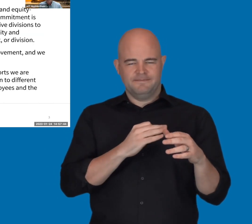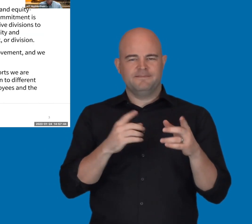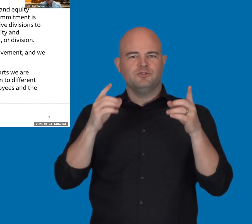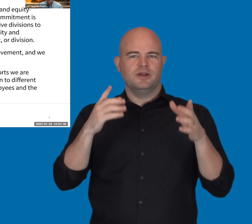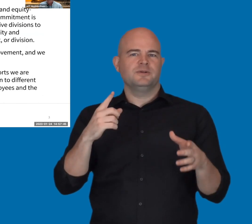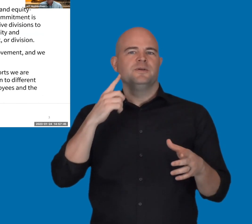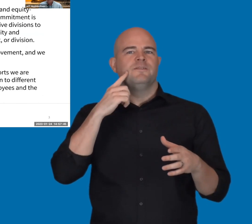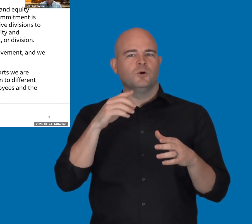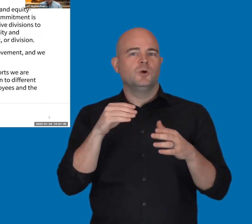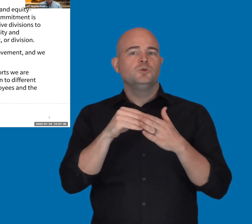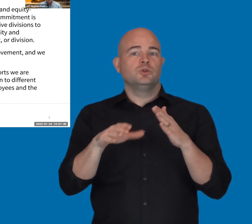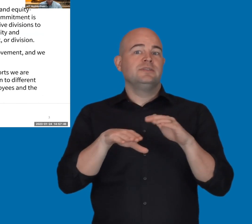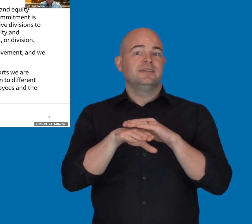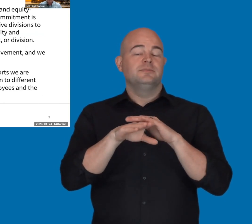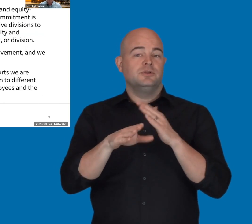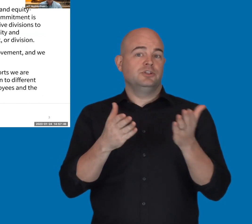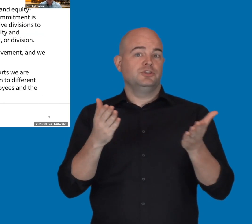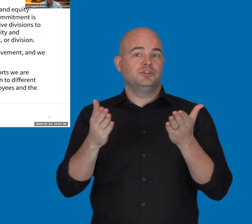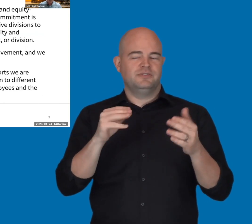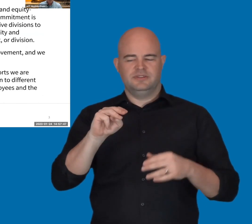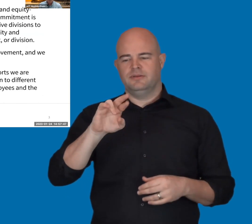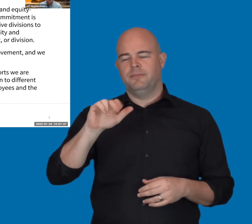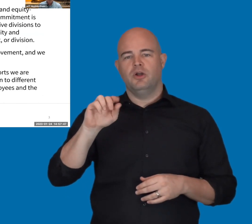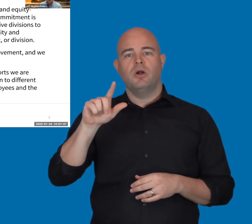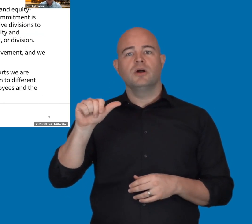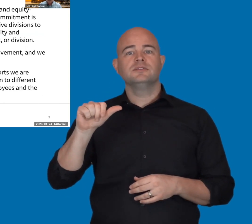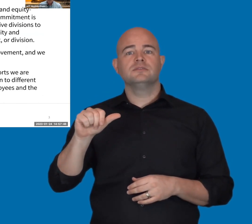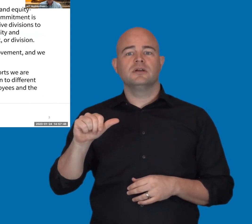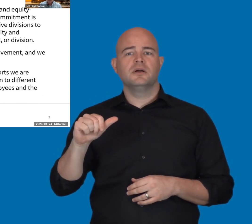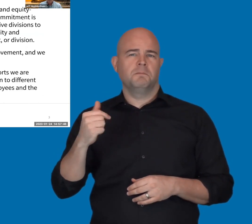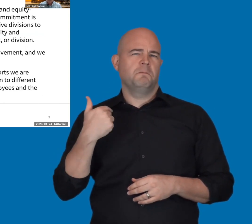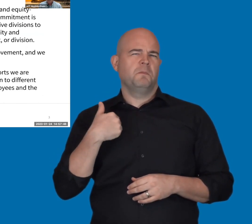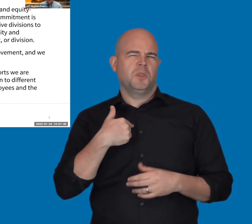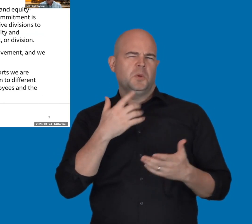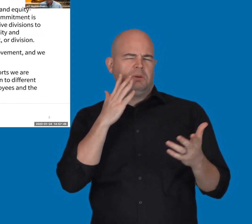but obviously identified a lot of areas where we're still looking to improve.